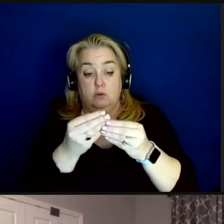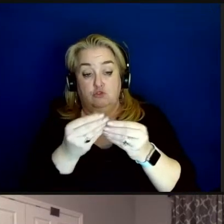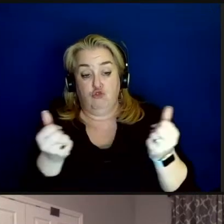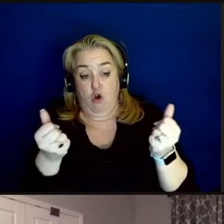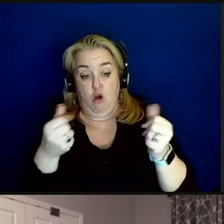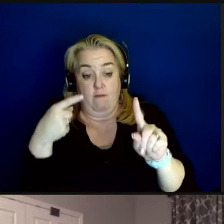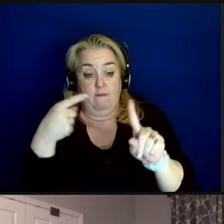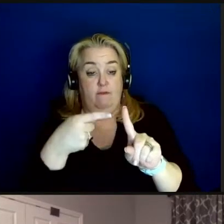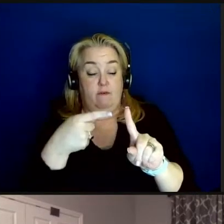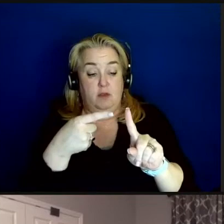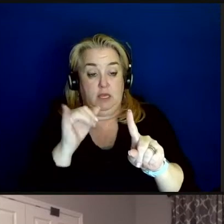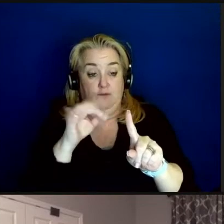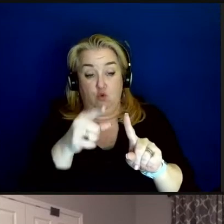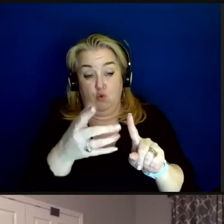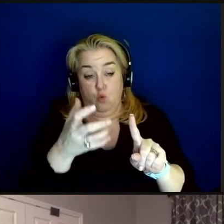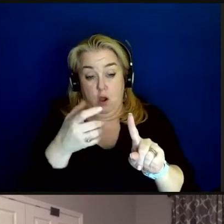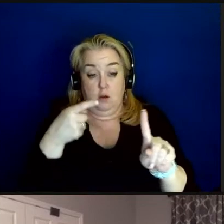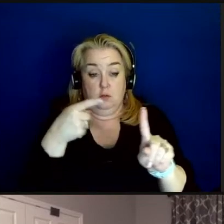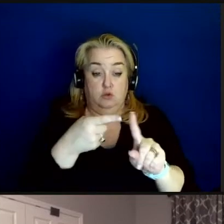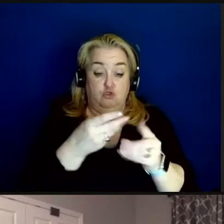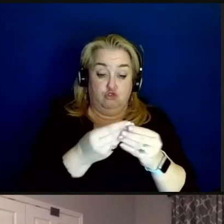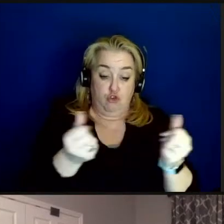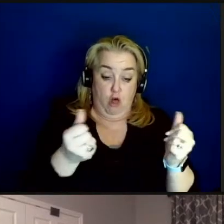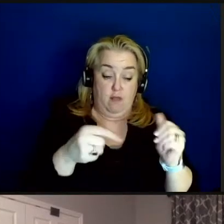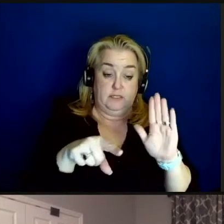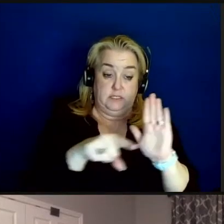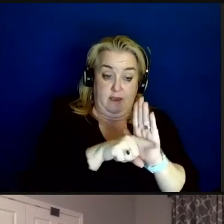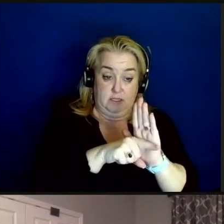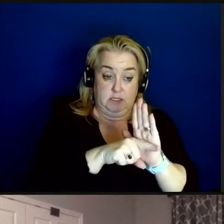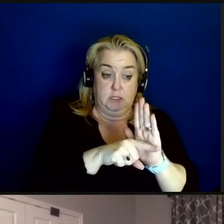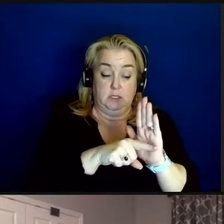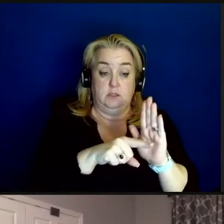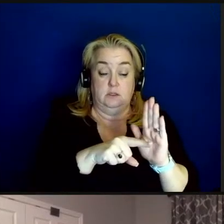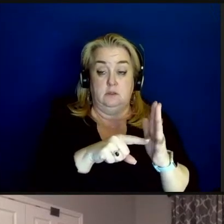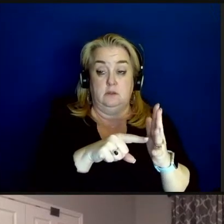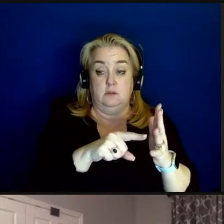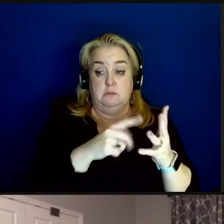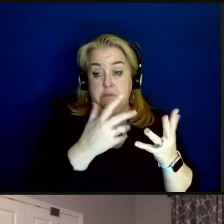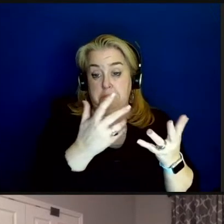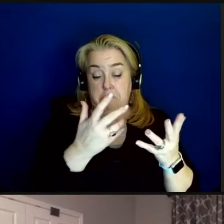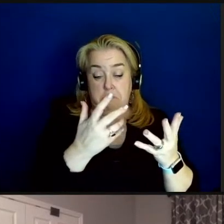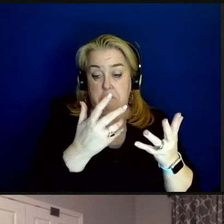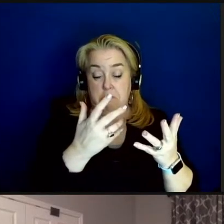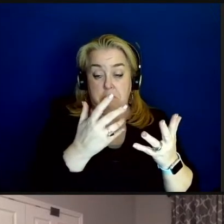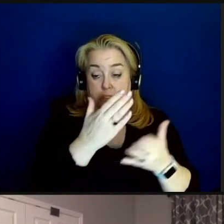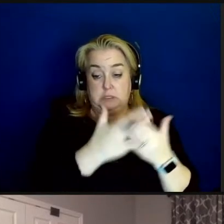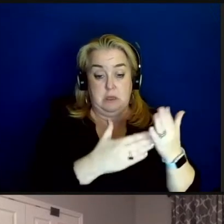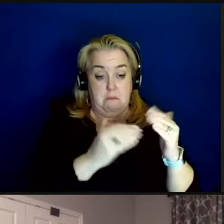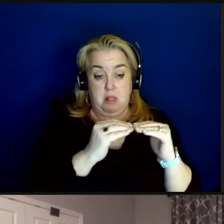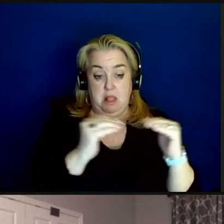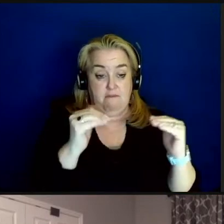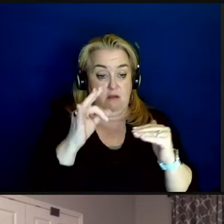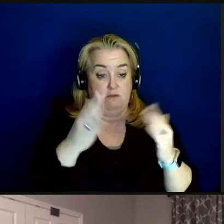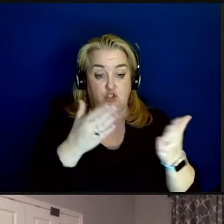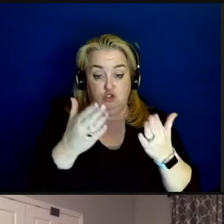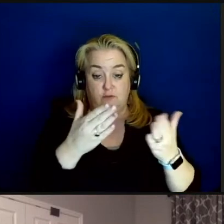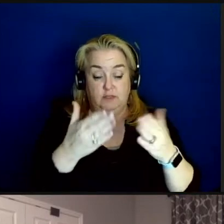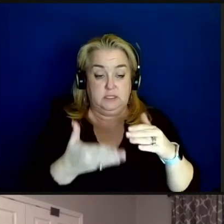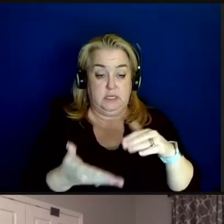CONSIDERED AT WHAT RATES OR